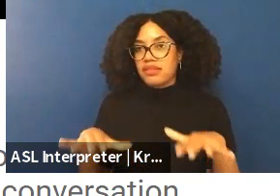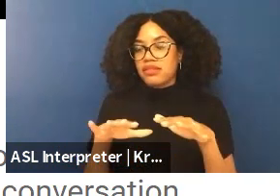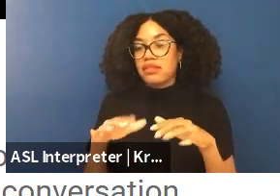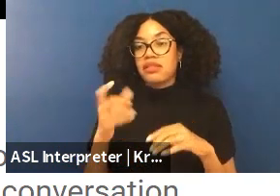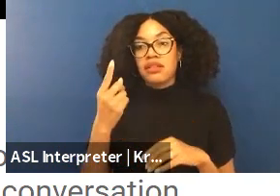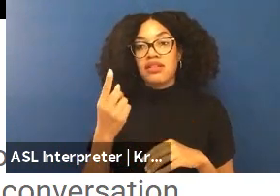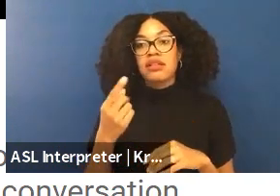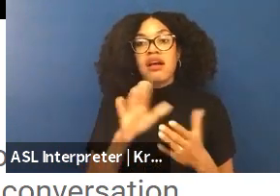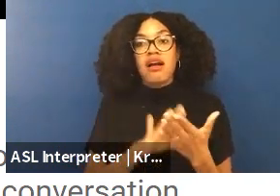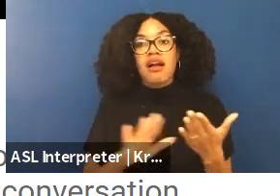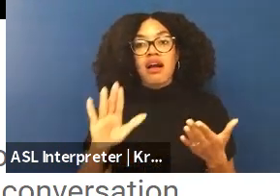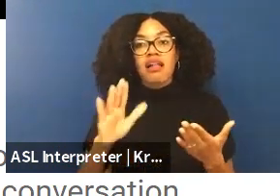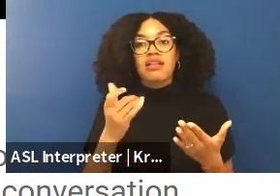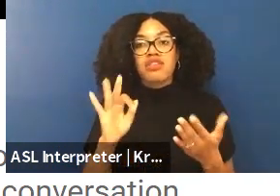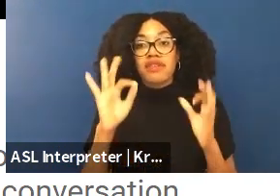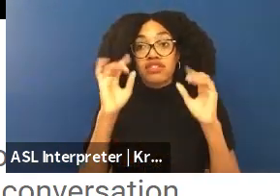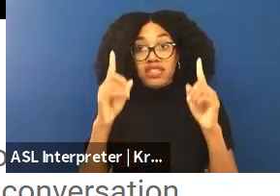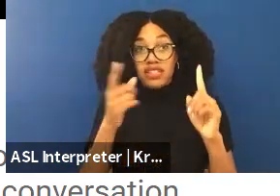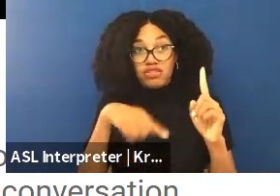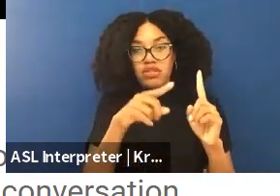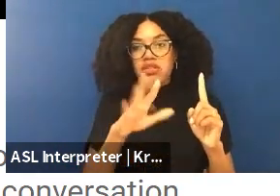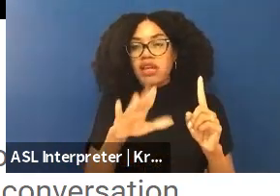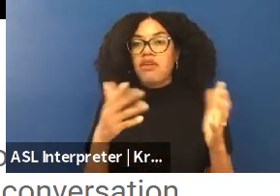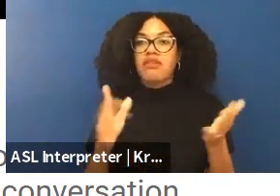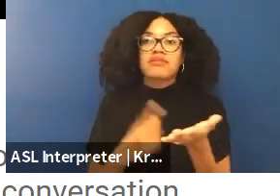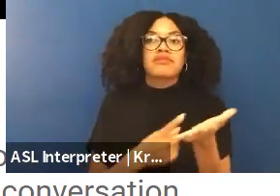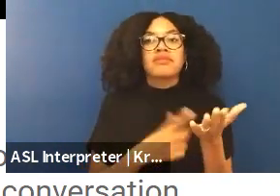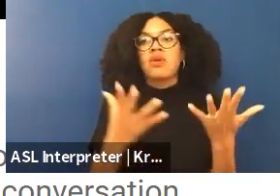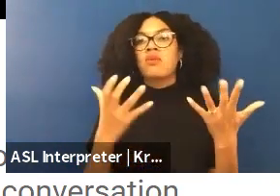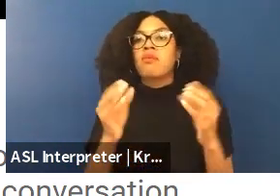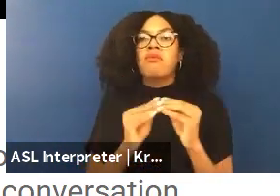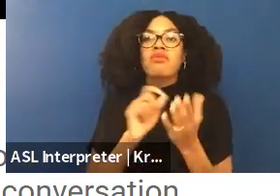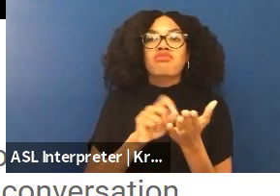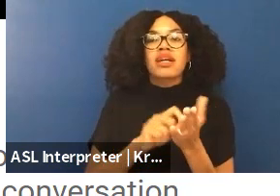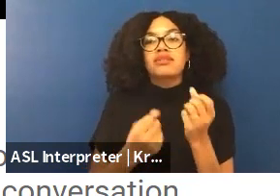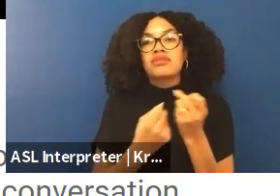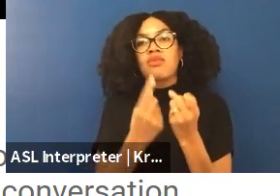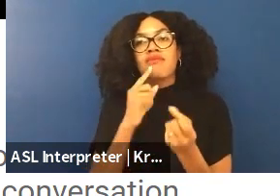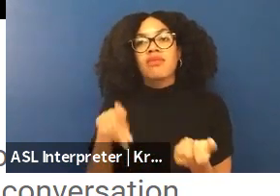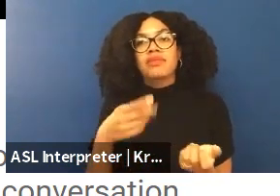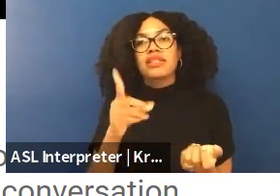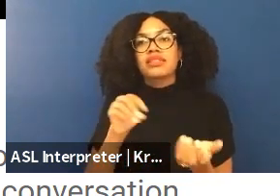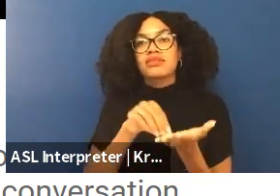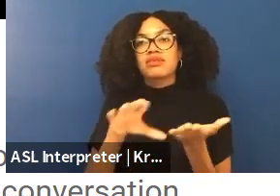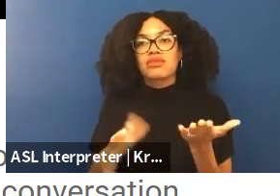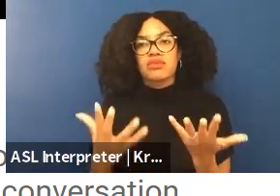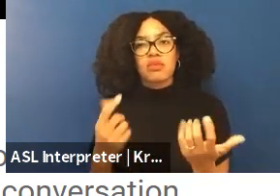about wanting writing support for their doctoral writers. And so I've presented in classes before